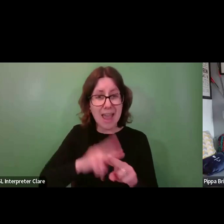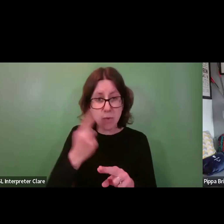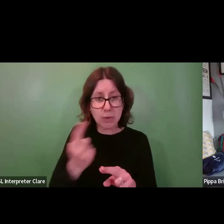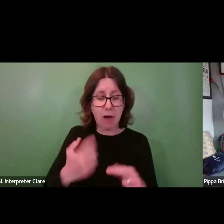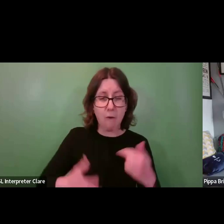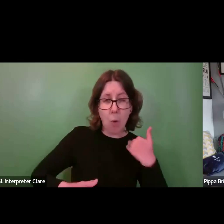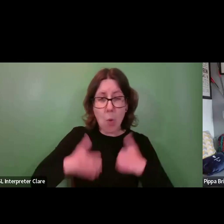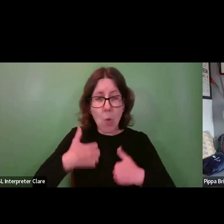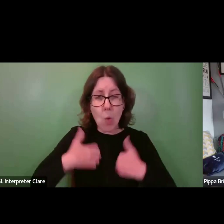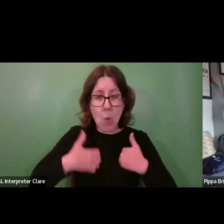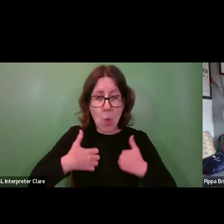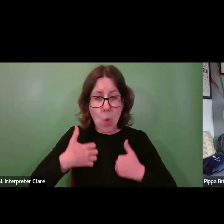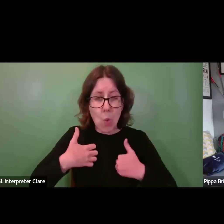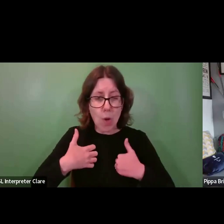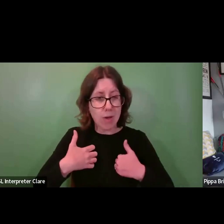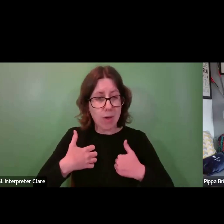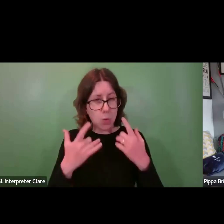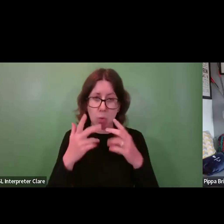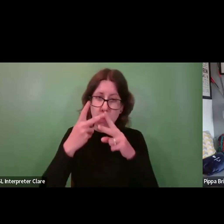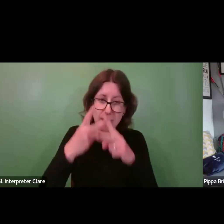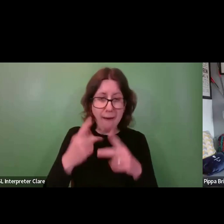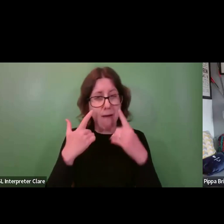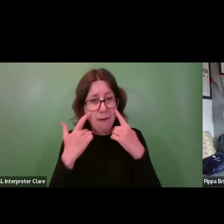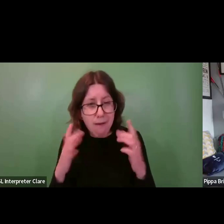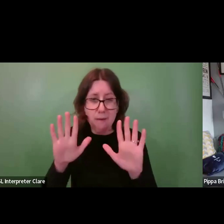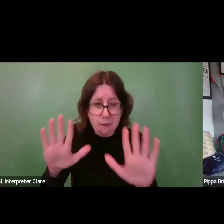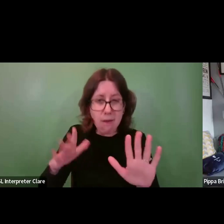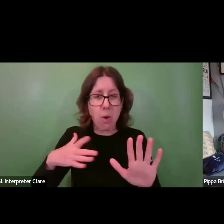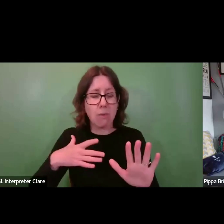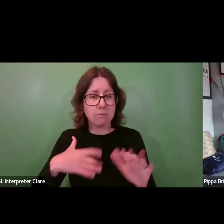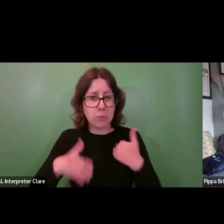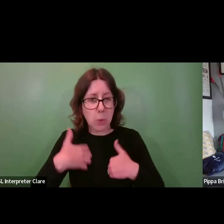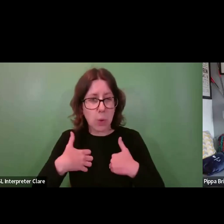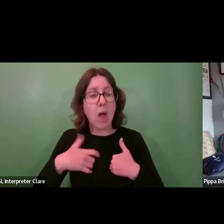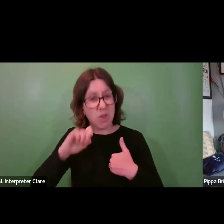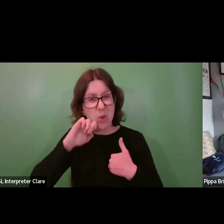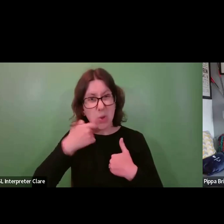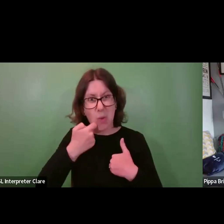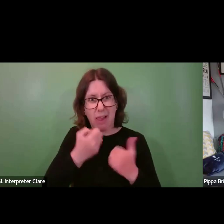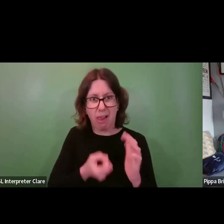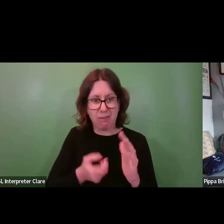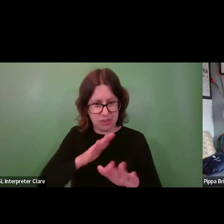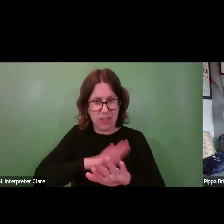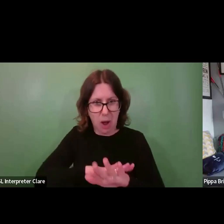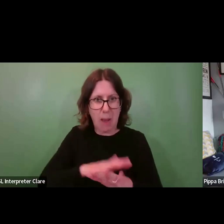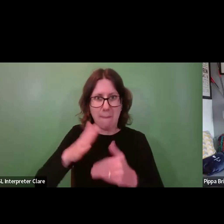to spend more time. And to start with, there's a bit of a learning curve, doesn't matter what organization